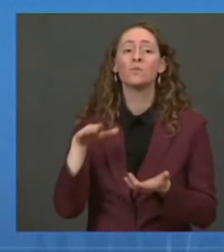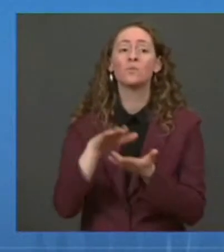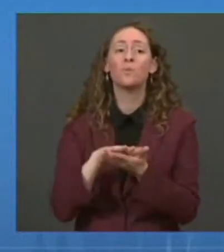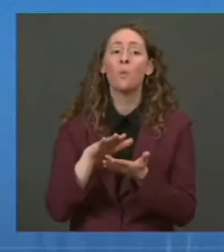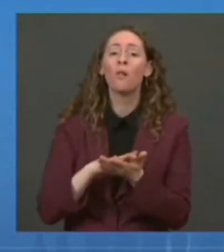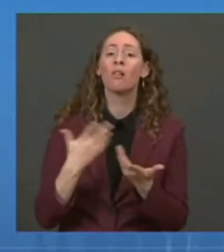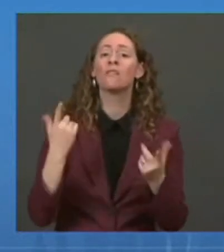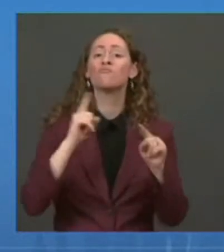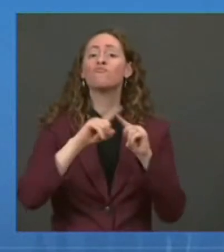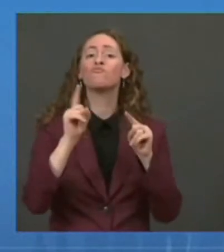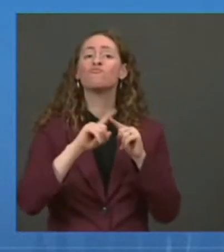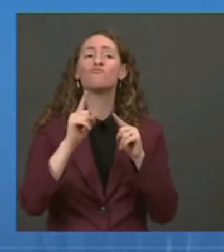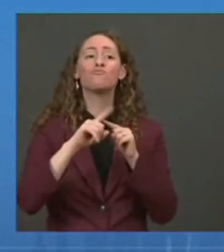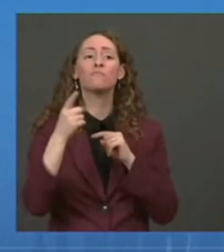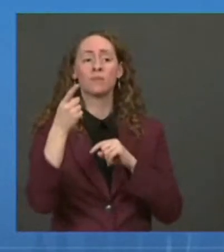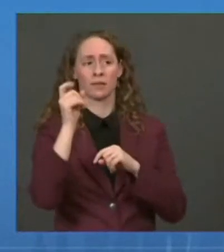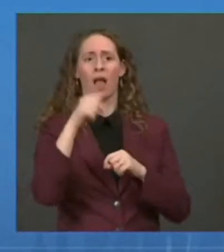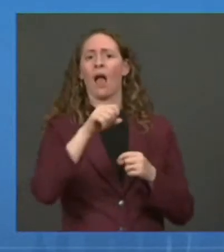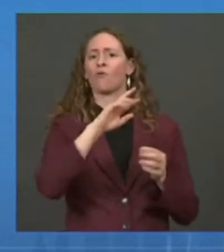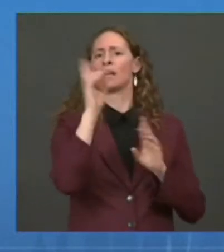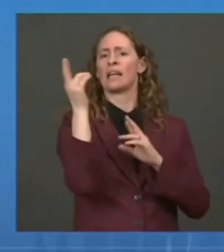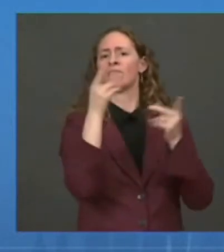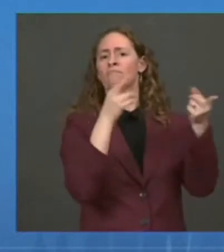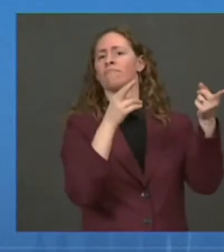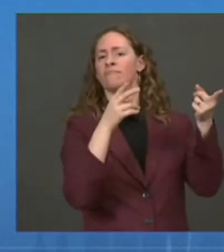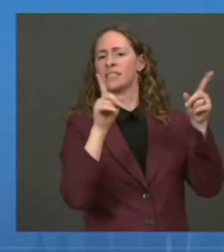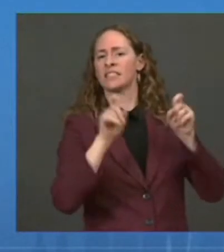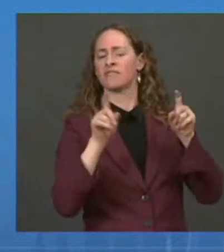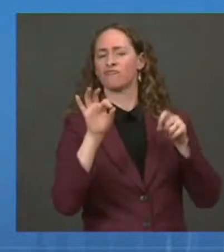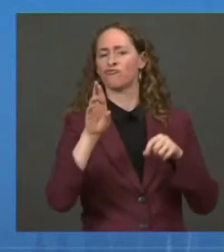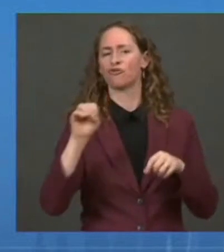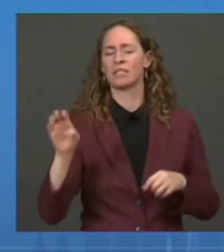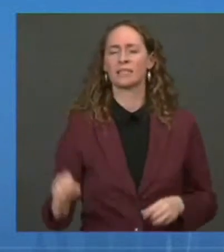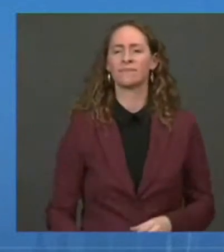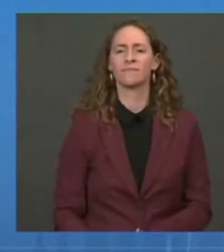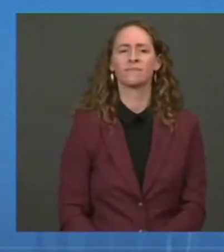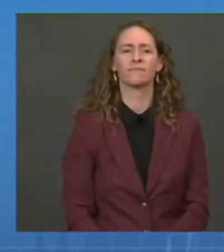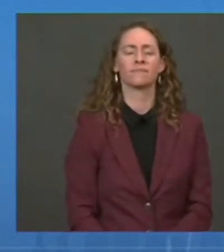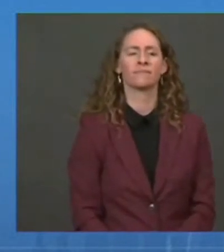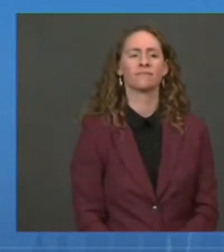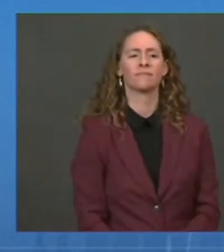MANY PHARMACIES SCHOOLS LIBRARIES HEALTH CLINICS WHERE PEOPLE CAN WALKN AND GET A